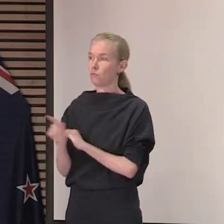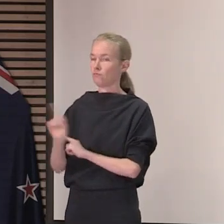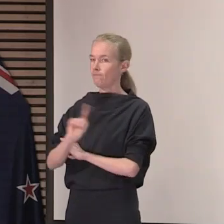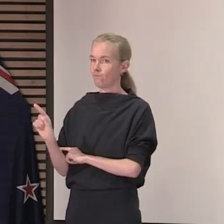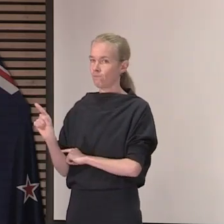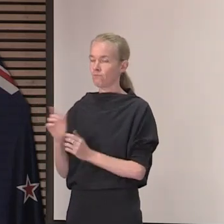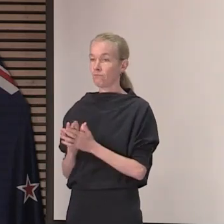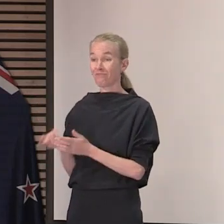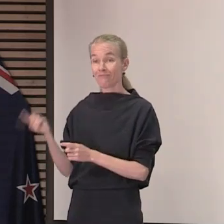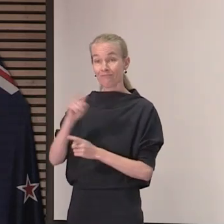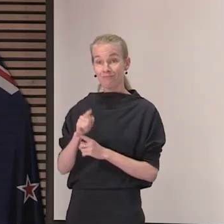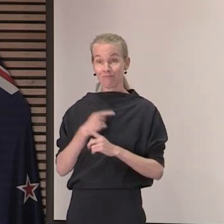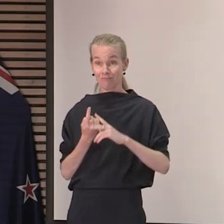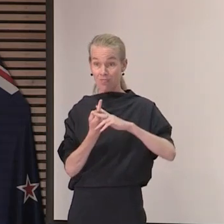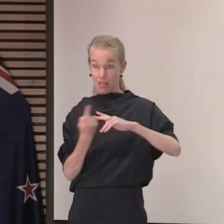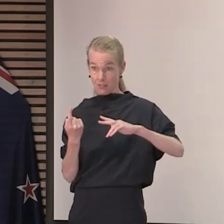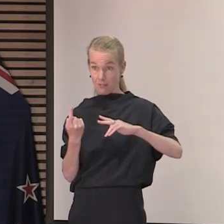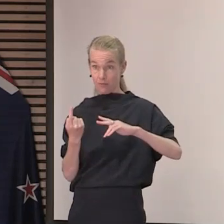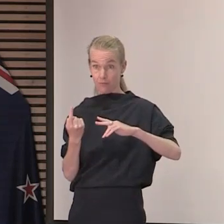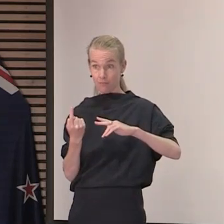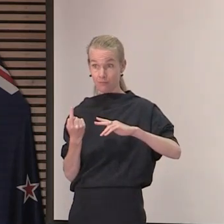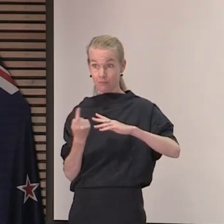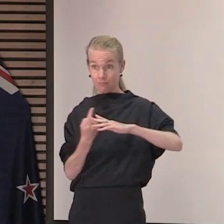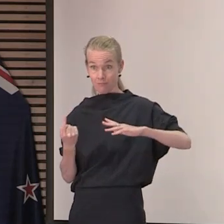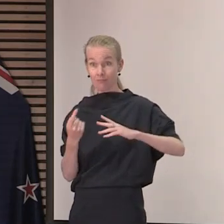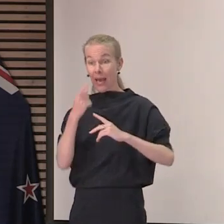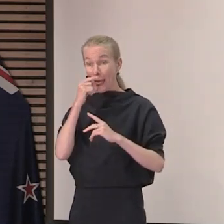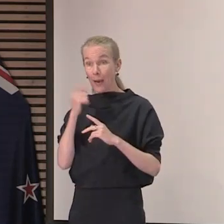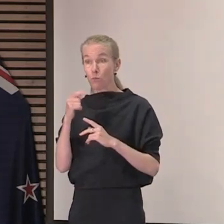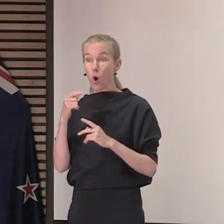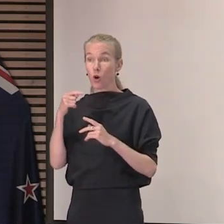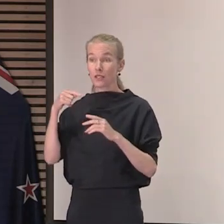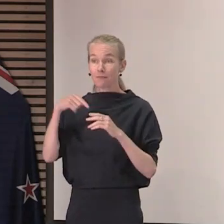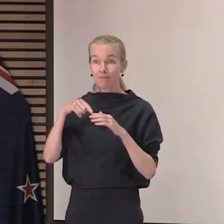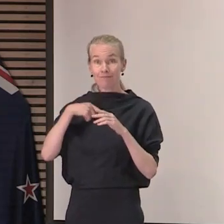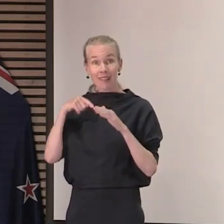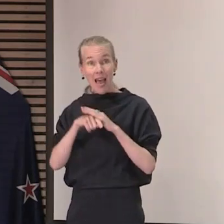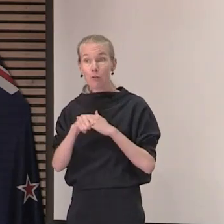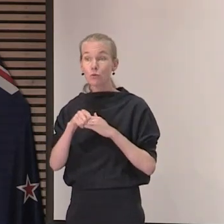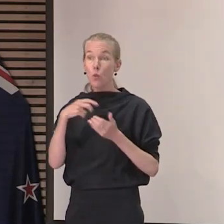Someone in assistedself-isolation is able toleave their room for a walk orfresh air, but nothing else.